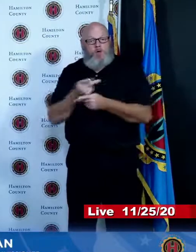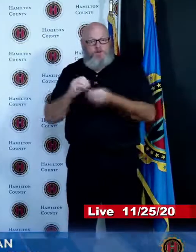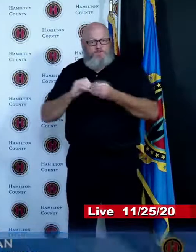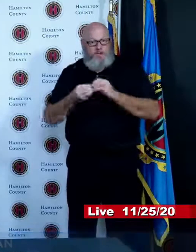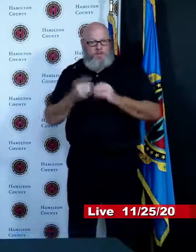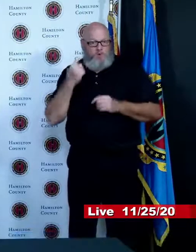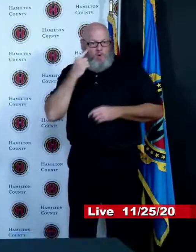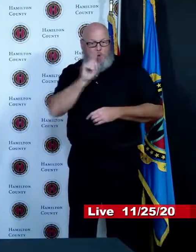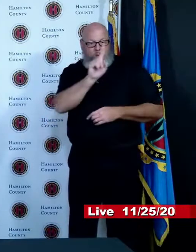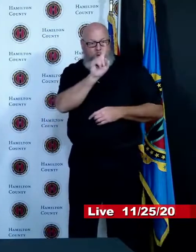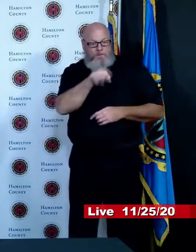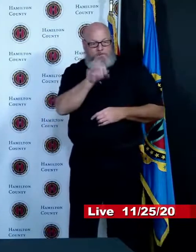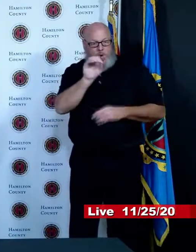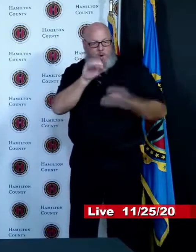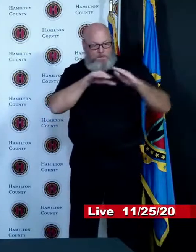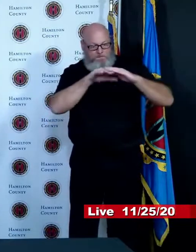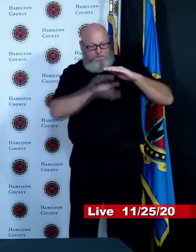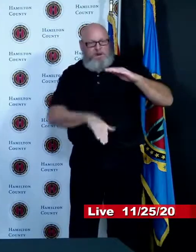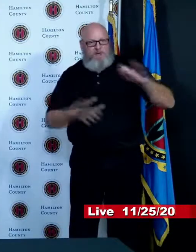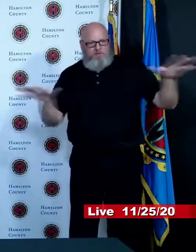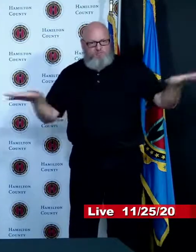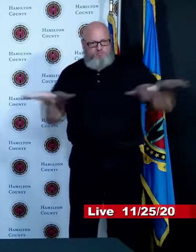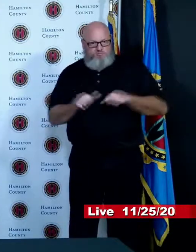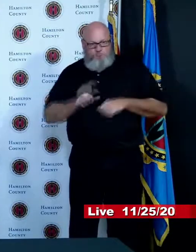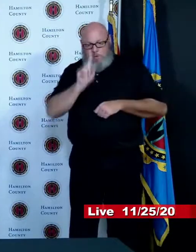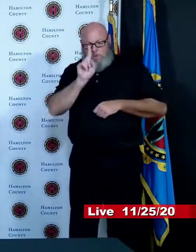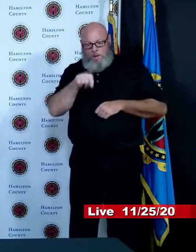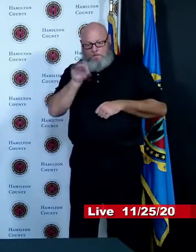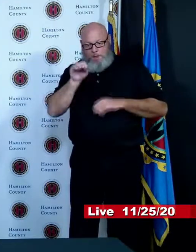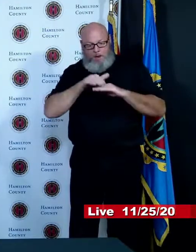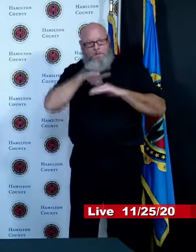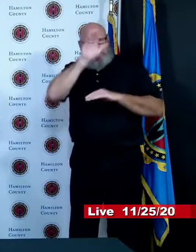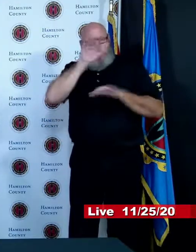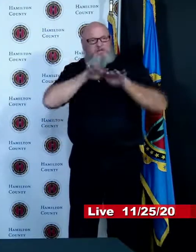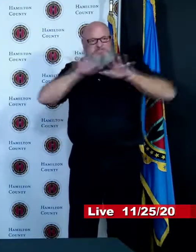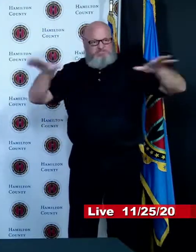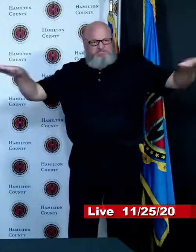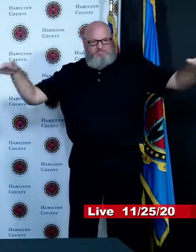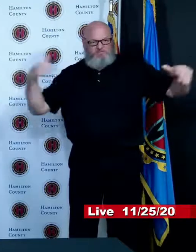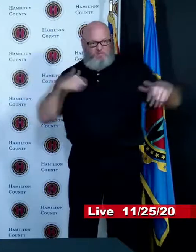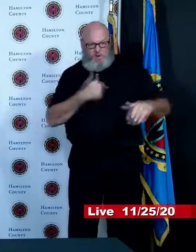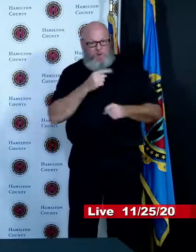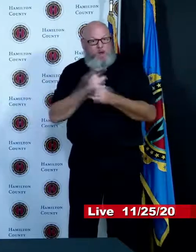above one today it is at one and yesterday and the day before it was just below one